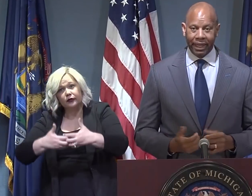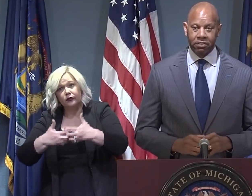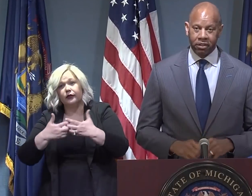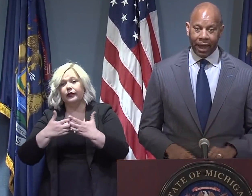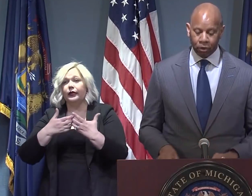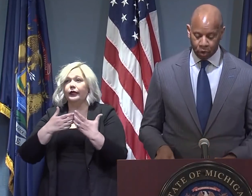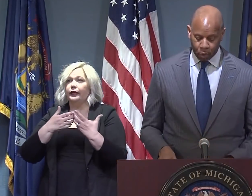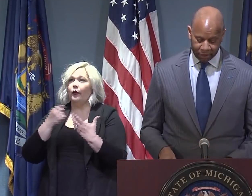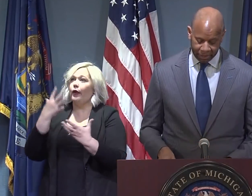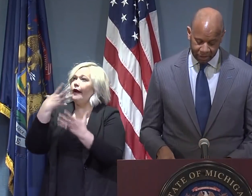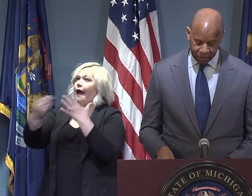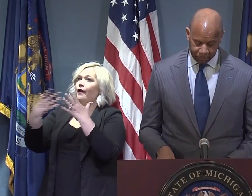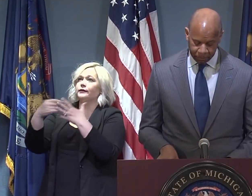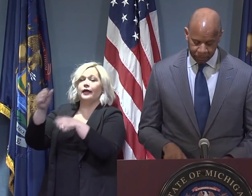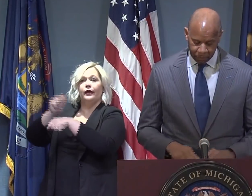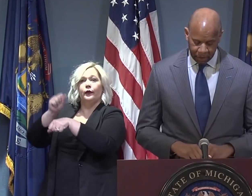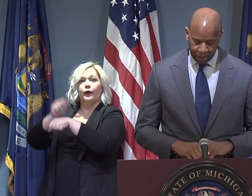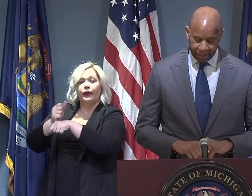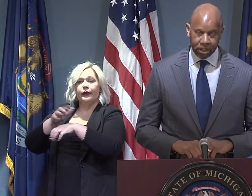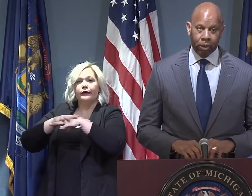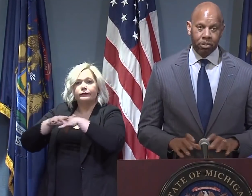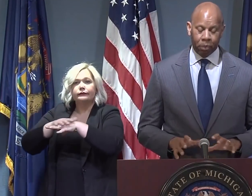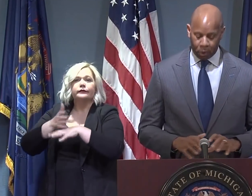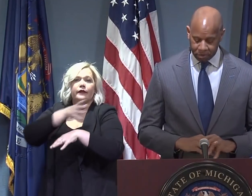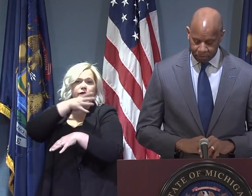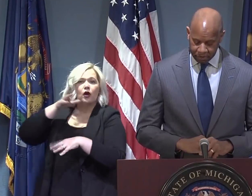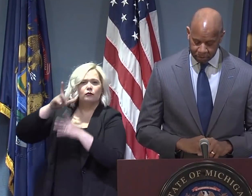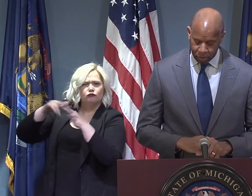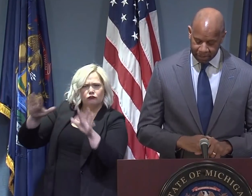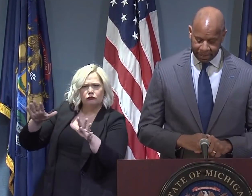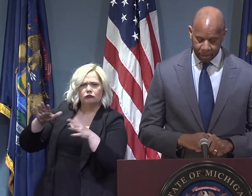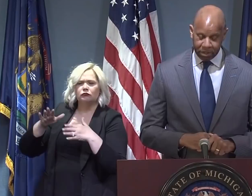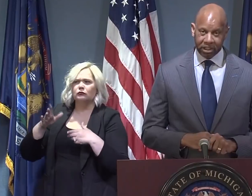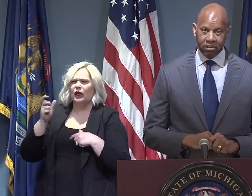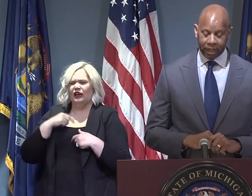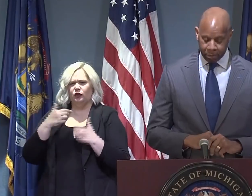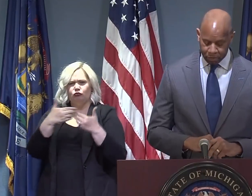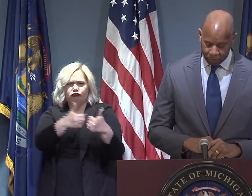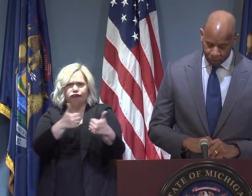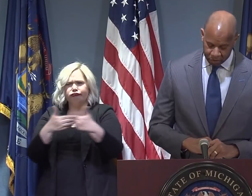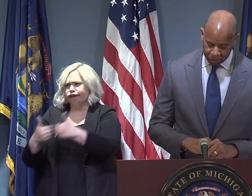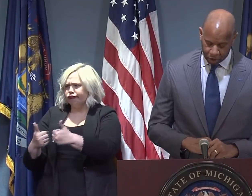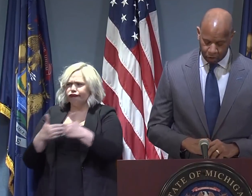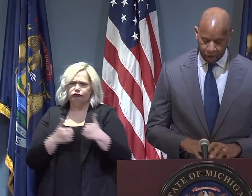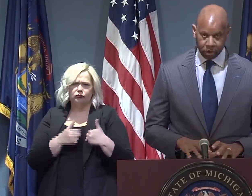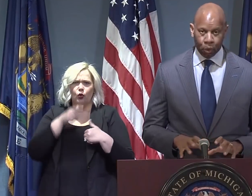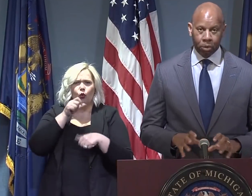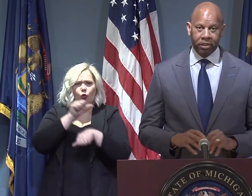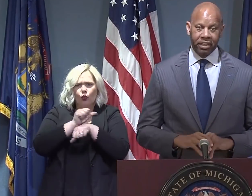A HOSPITAL, FOR INSTANCE VERSUS A RETAIL OUTLET, MANUFACTURING PLANT OR ARE ENGAGED IN AN OUT DOOR WORK ACTIVITY.